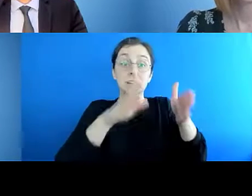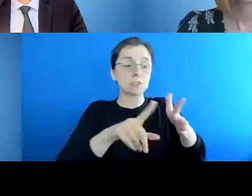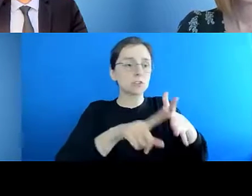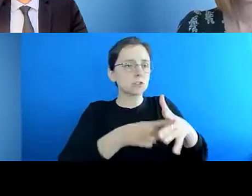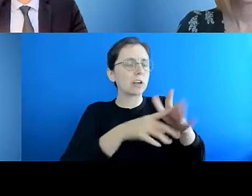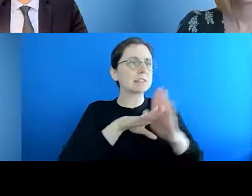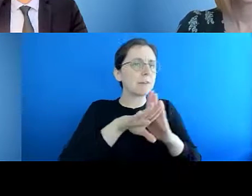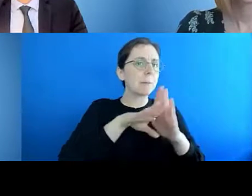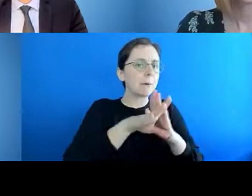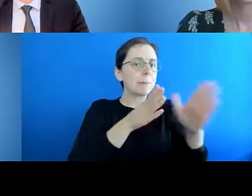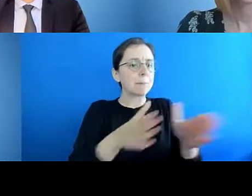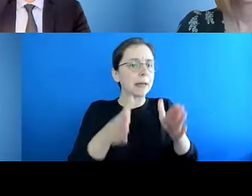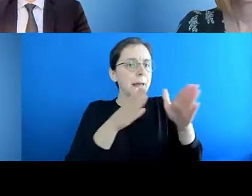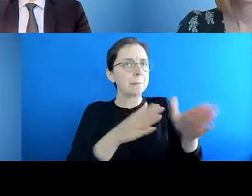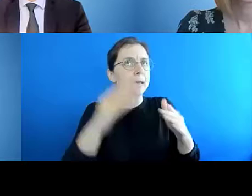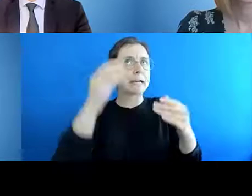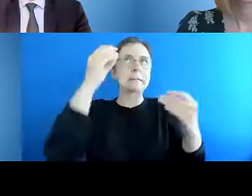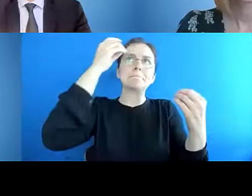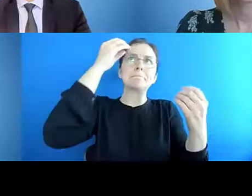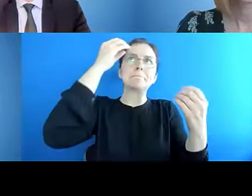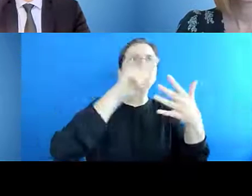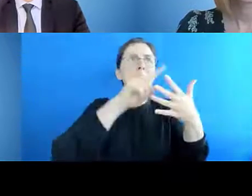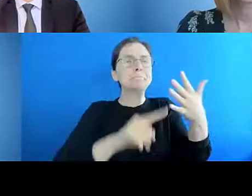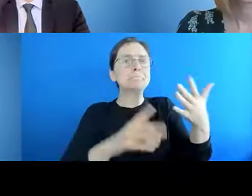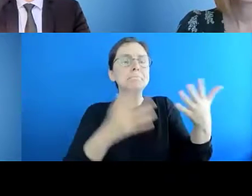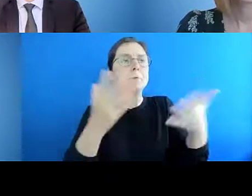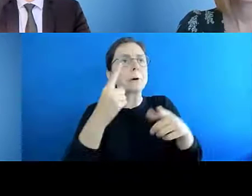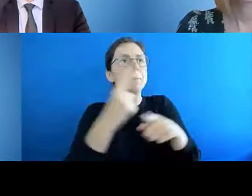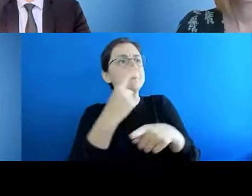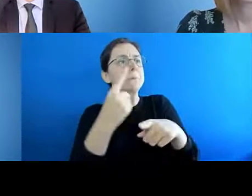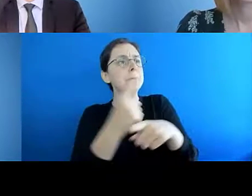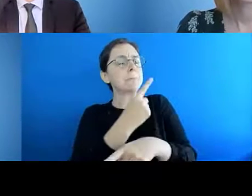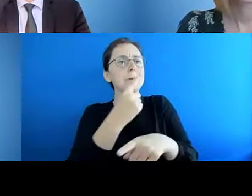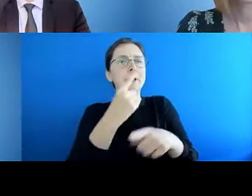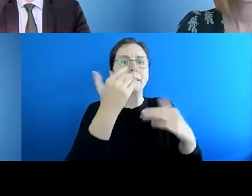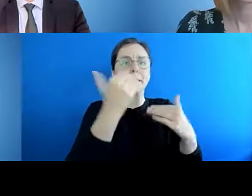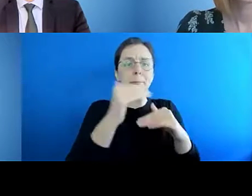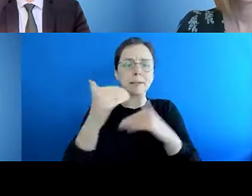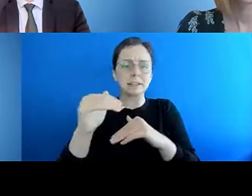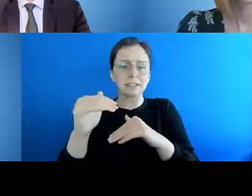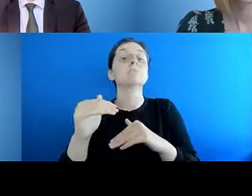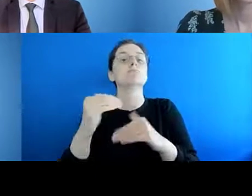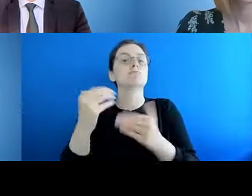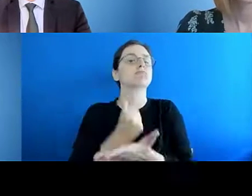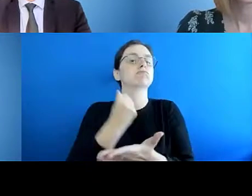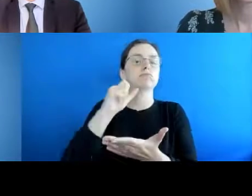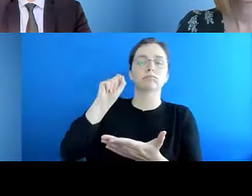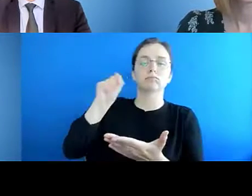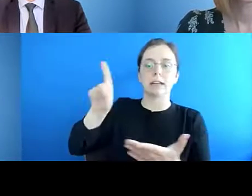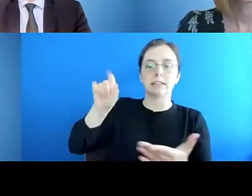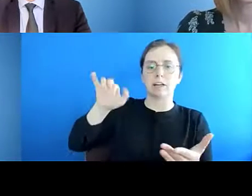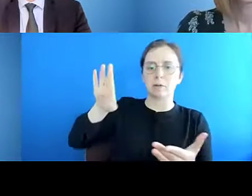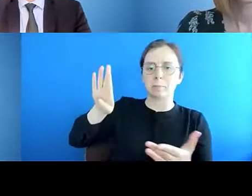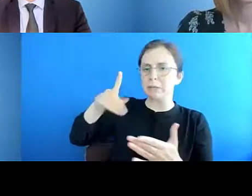if there's any questions about what are the appropriate applicant limitations, that's a good time to reach out to the IRB for clarification